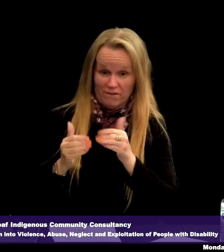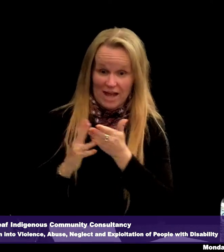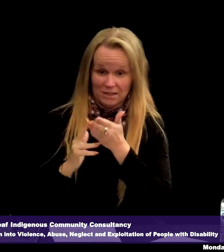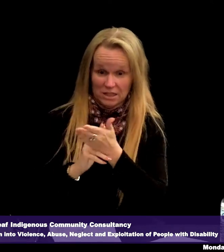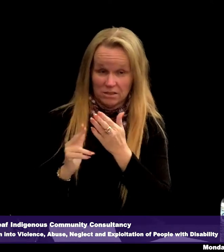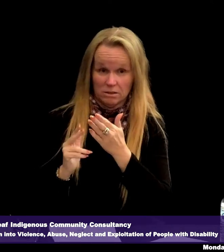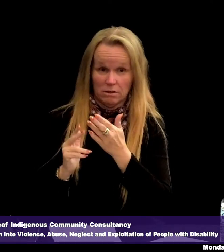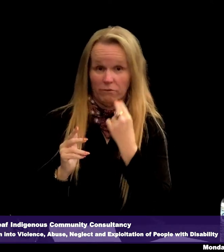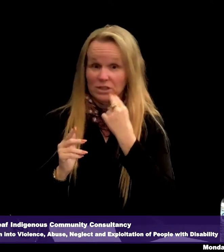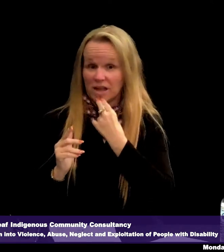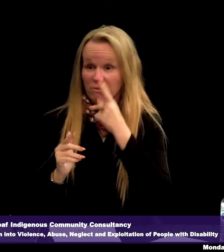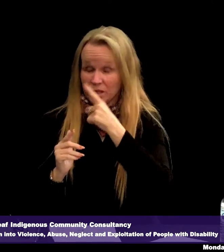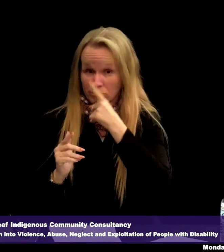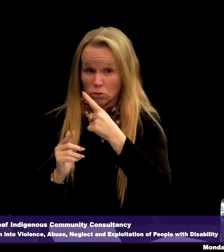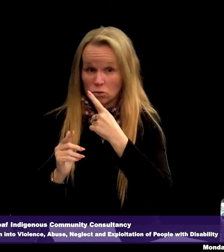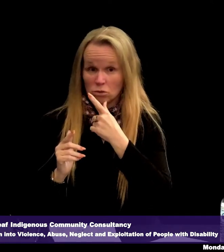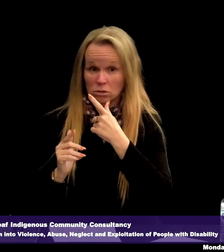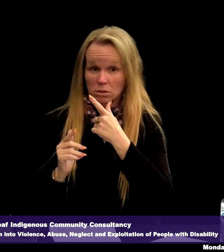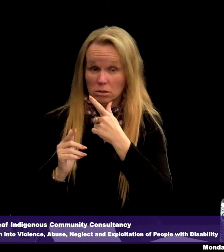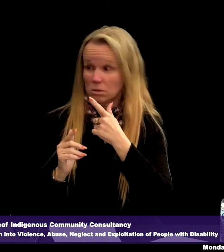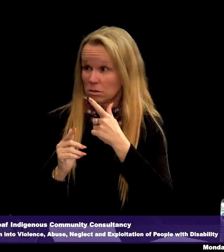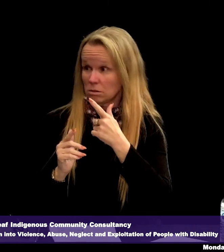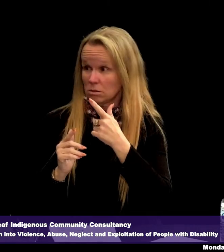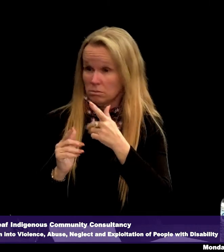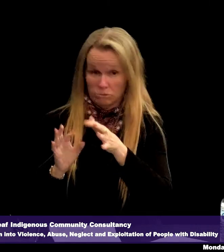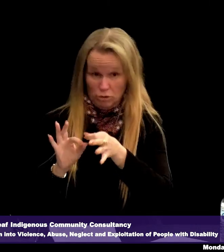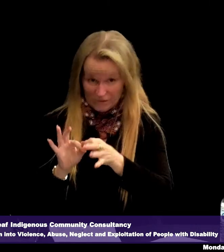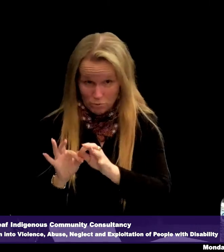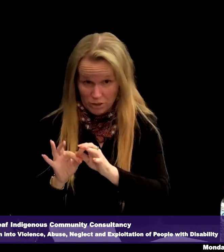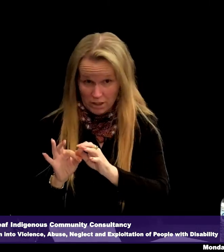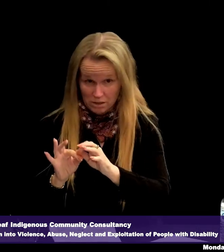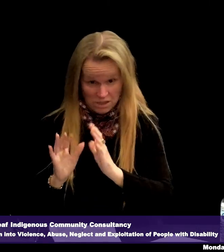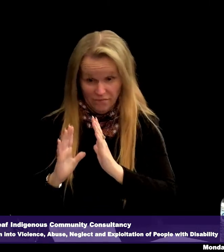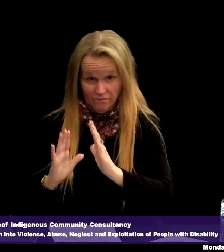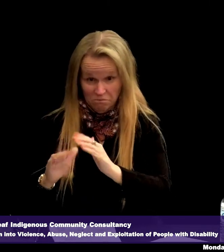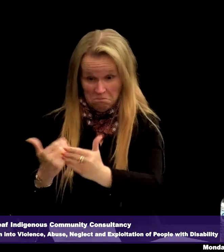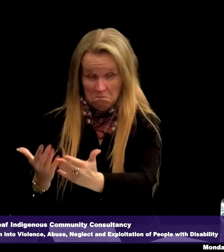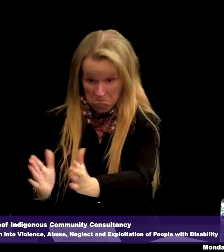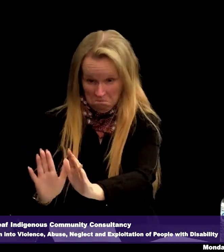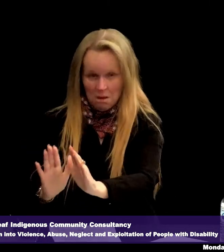The disability model of access for Deaf people is that they can have an interpreter,